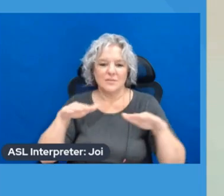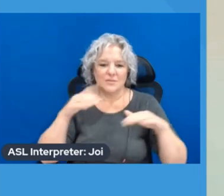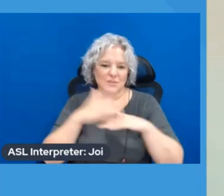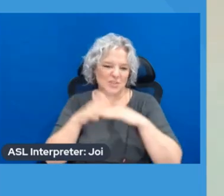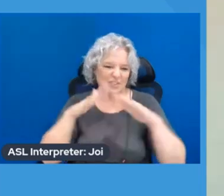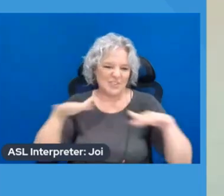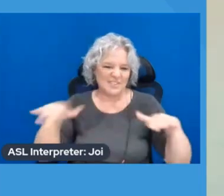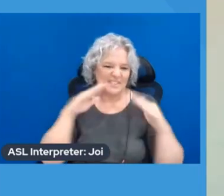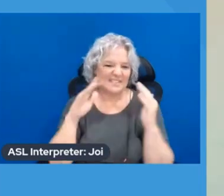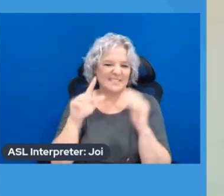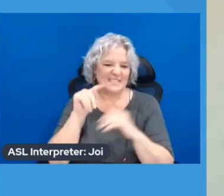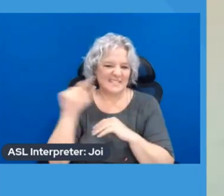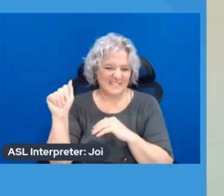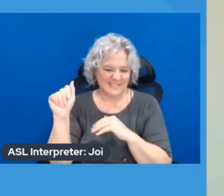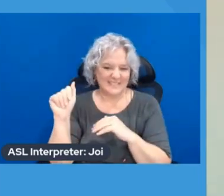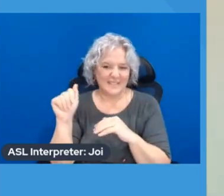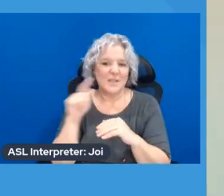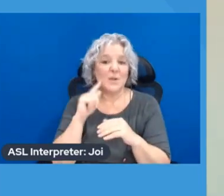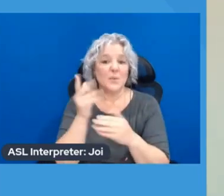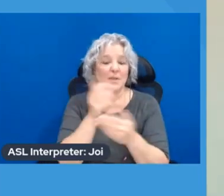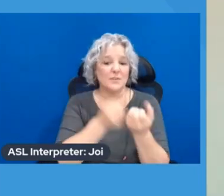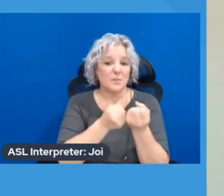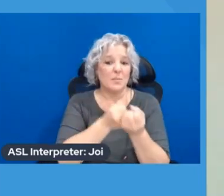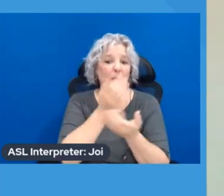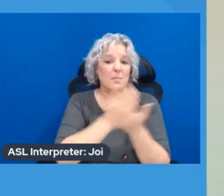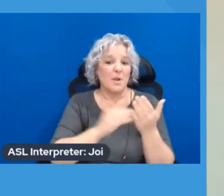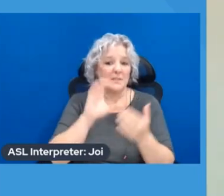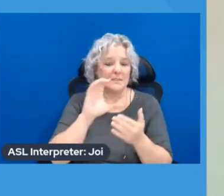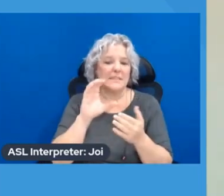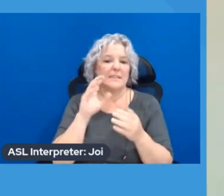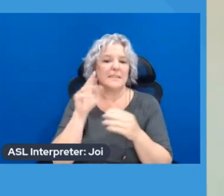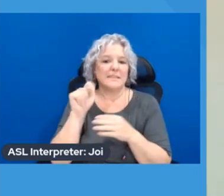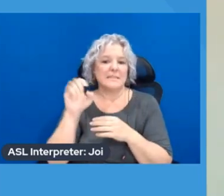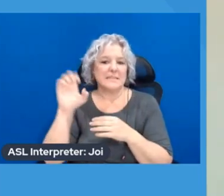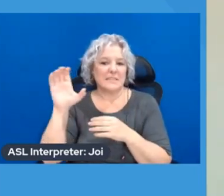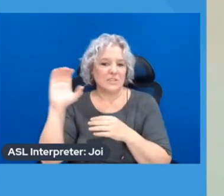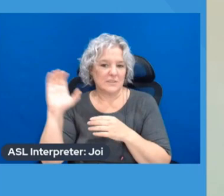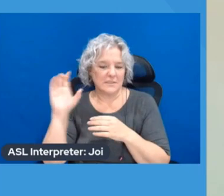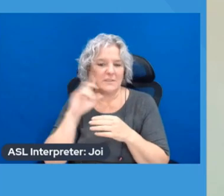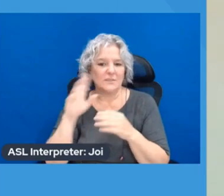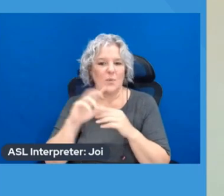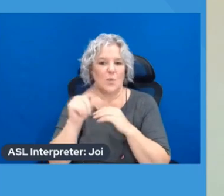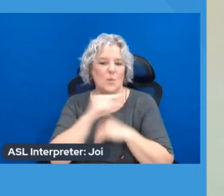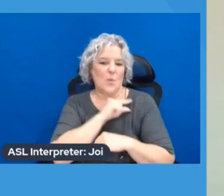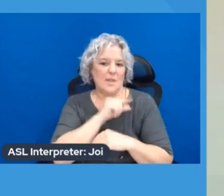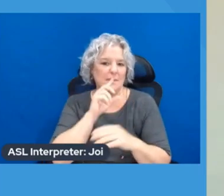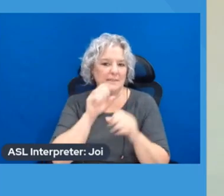We support Part C and Section 619 coordinators in building quality systems for implementing IDEA